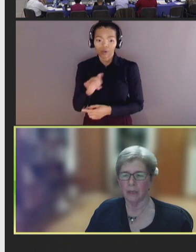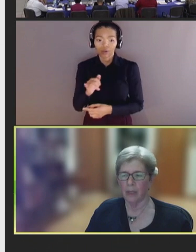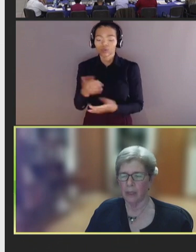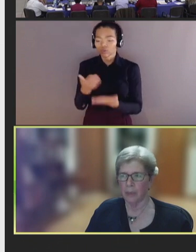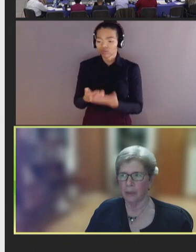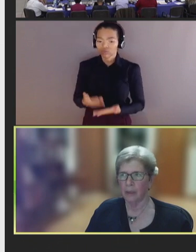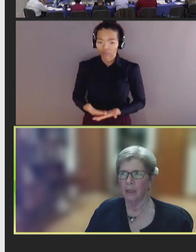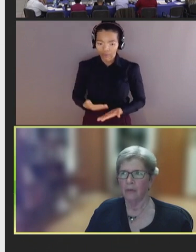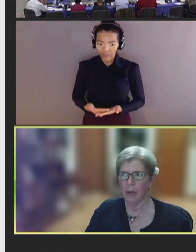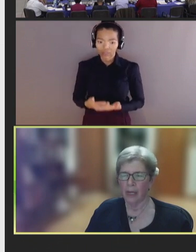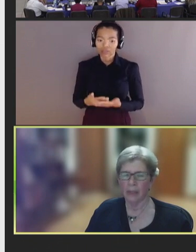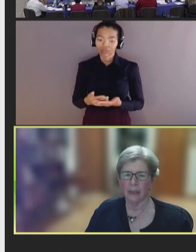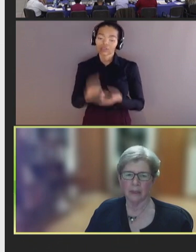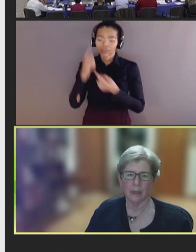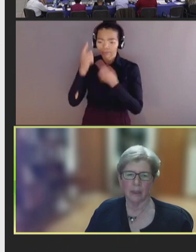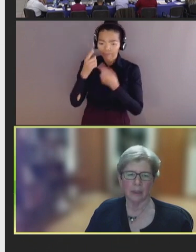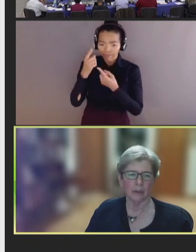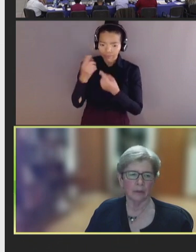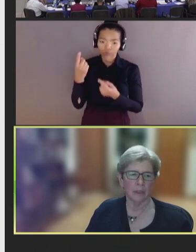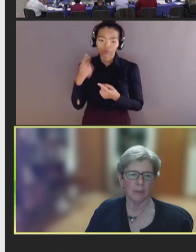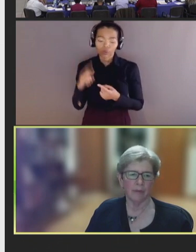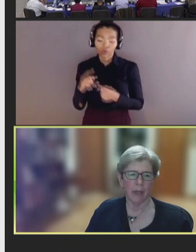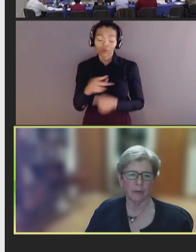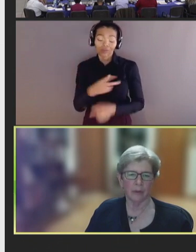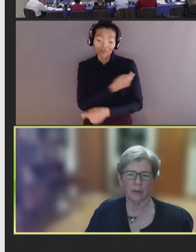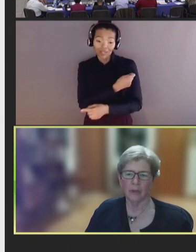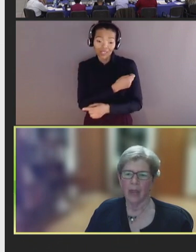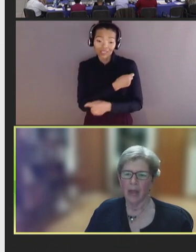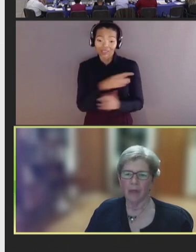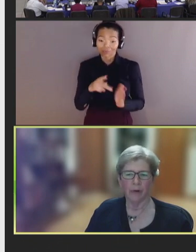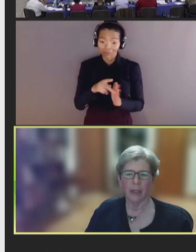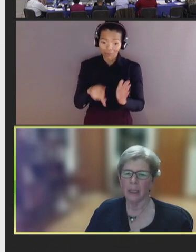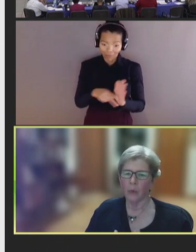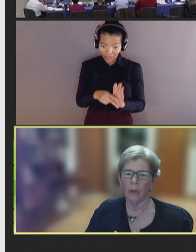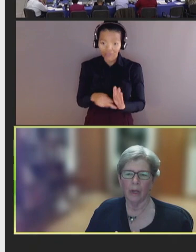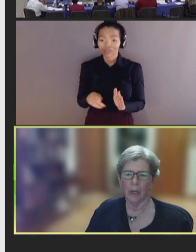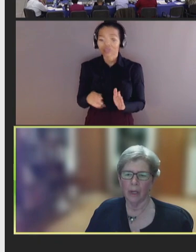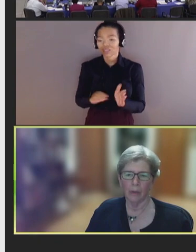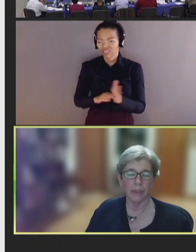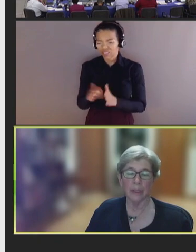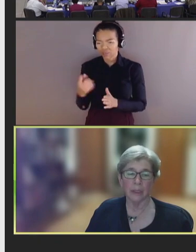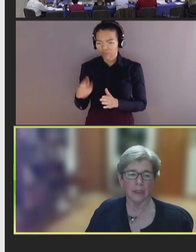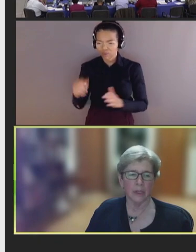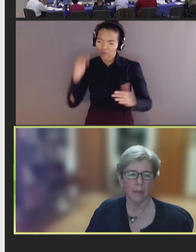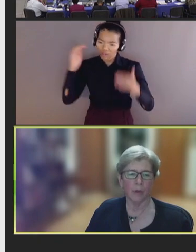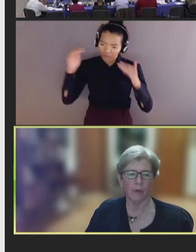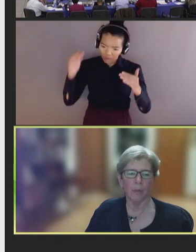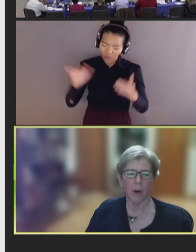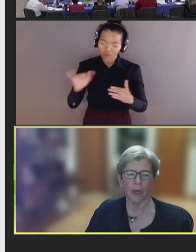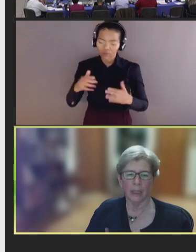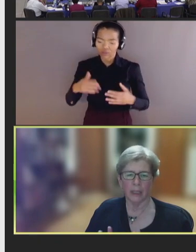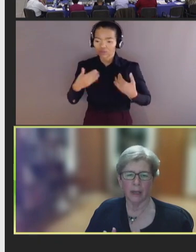Development for adolescent and adult TB vaccines, and finally, a recent example of a market analysis